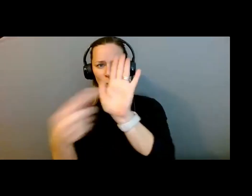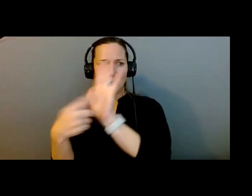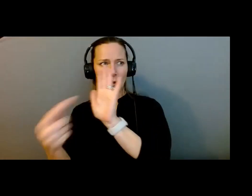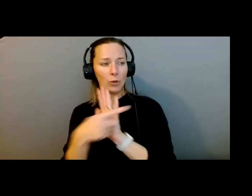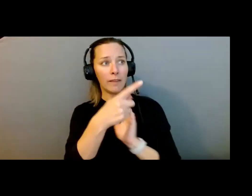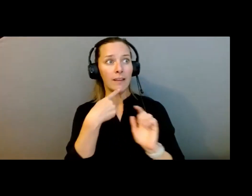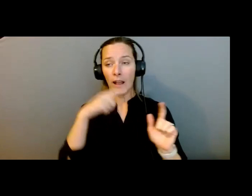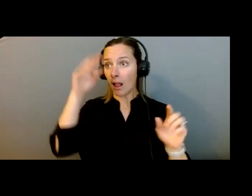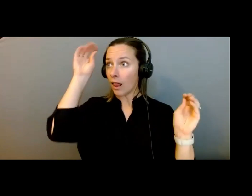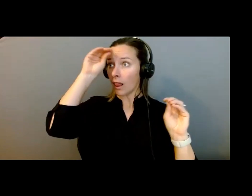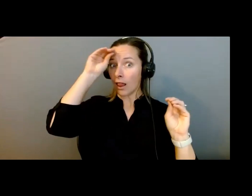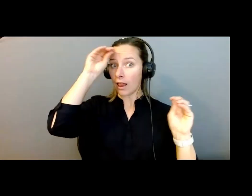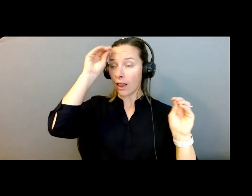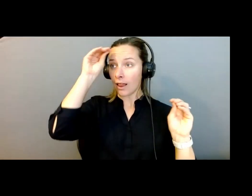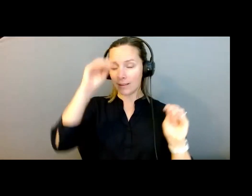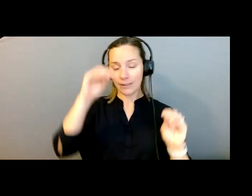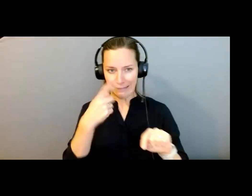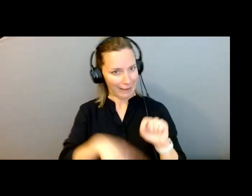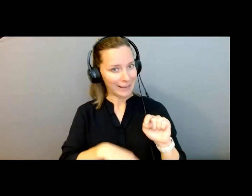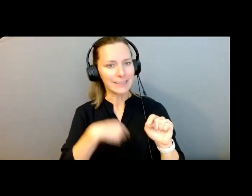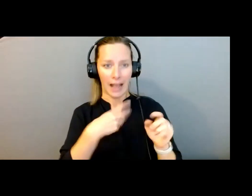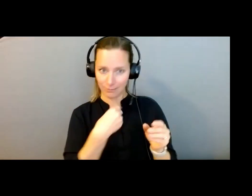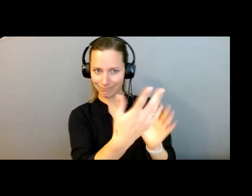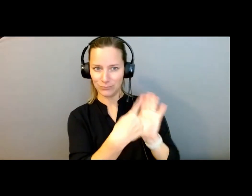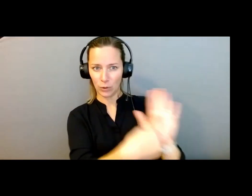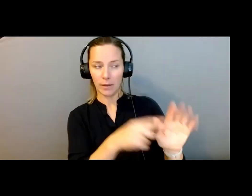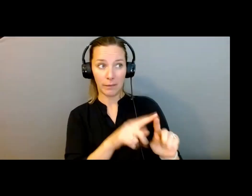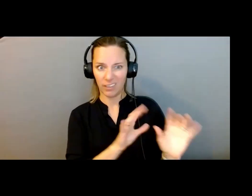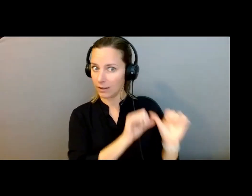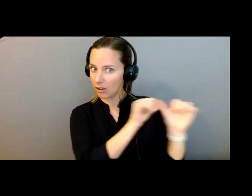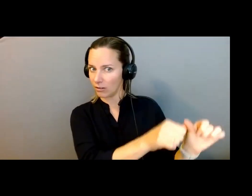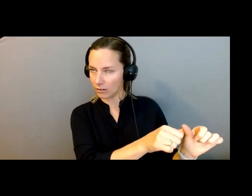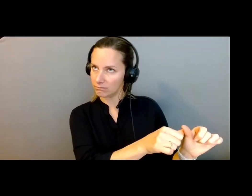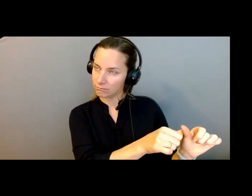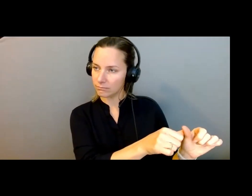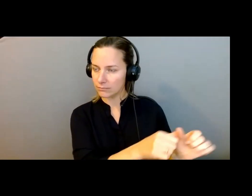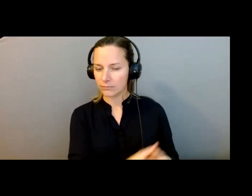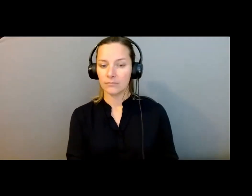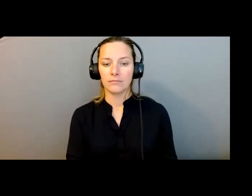and yet they carried on. So that's sort of a discouraging note. But it is something you